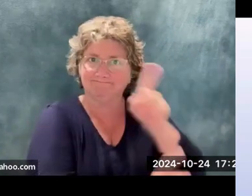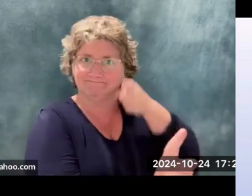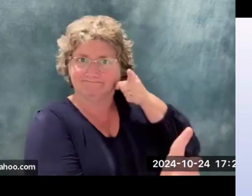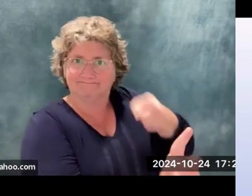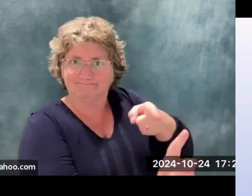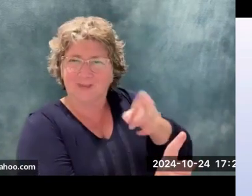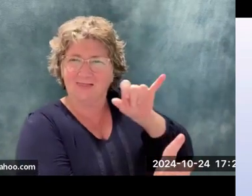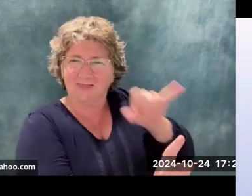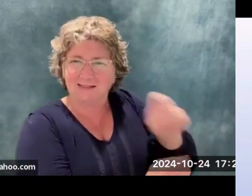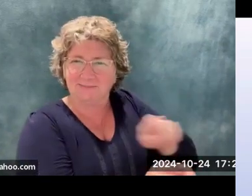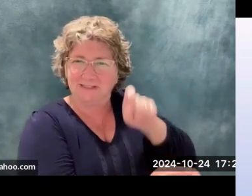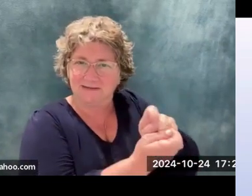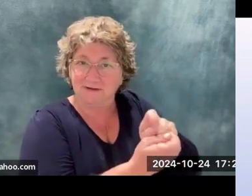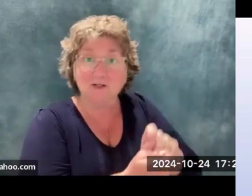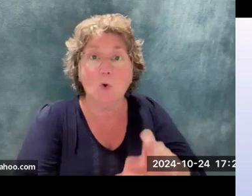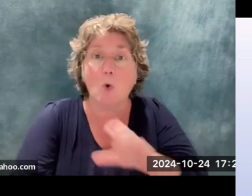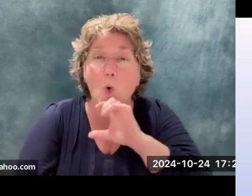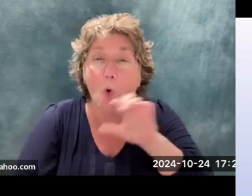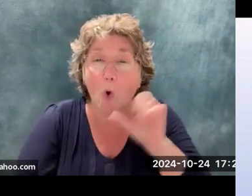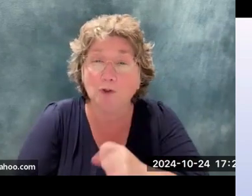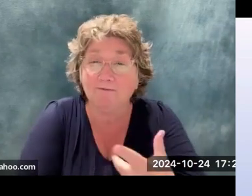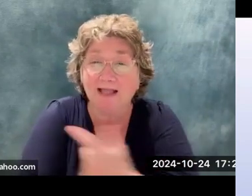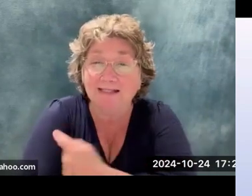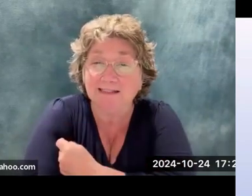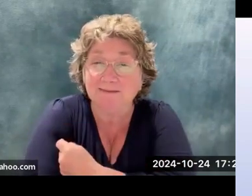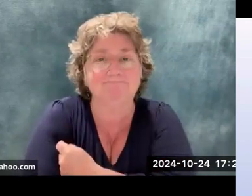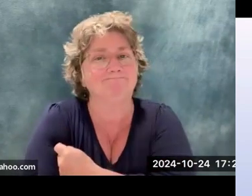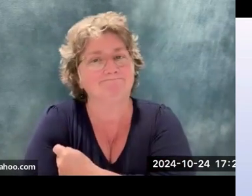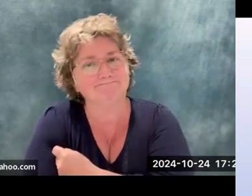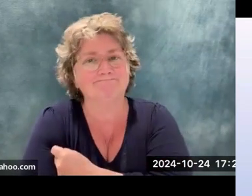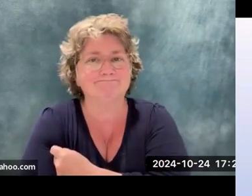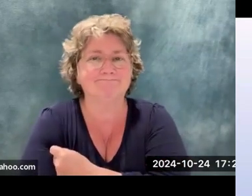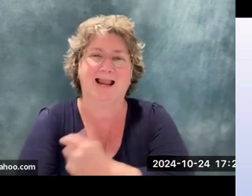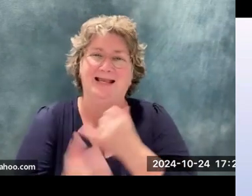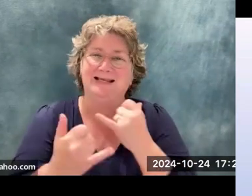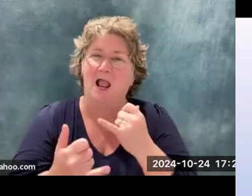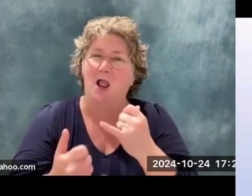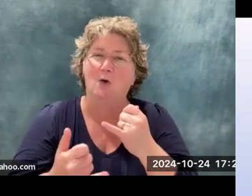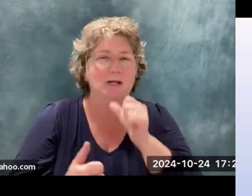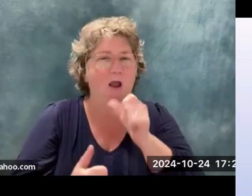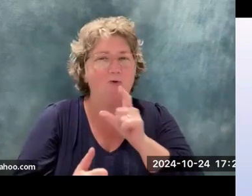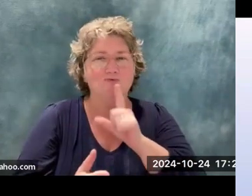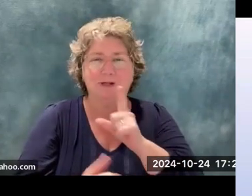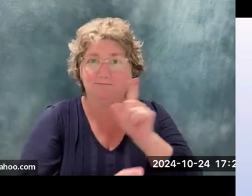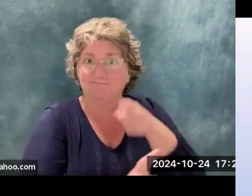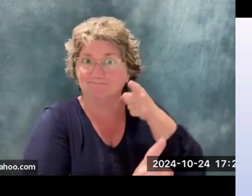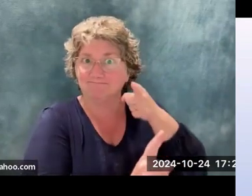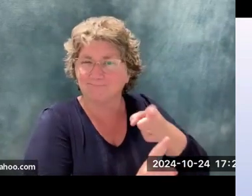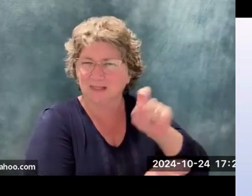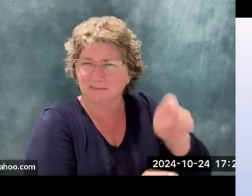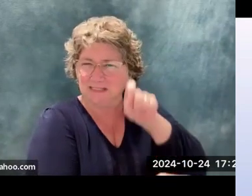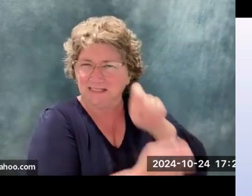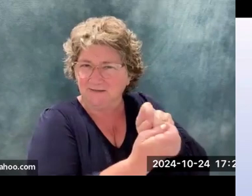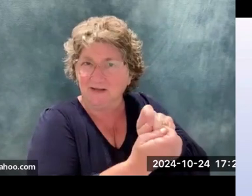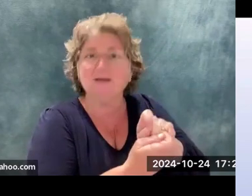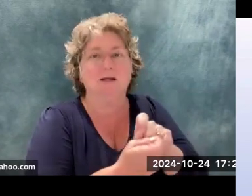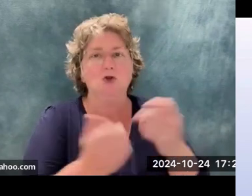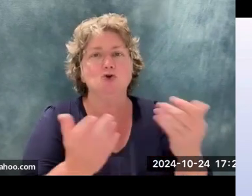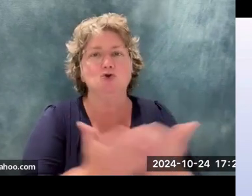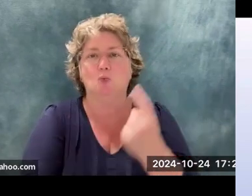your children have been vaccinated, it'd be very good to get the booster because it's much more specific and protecting against the circulating